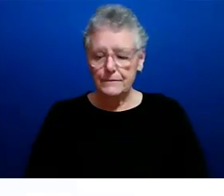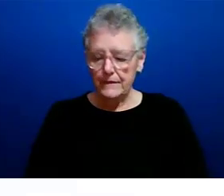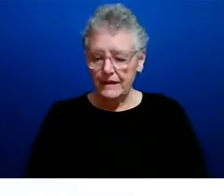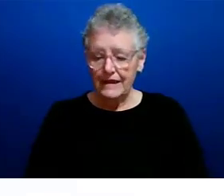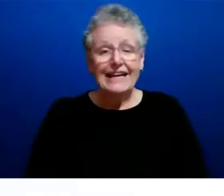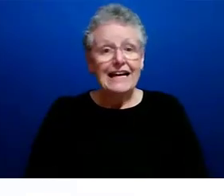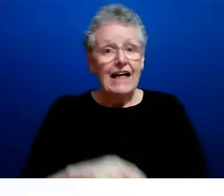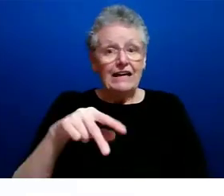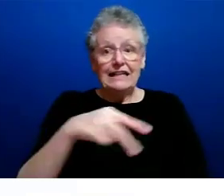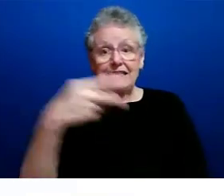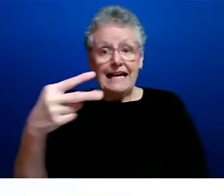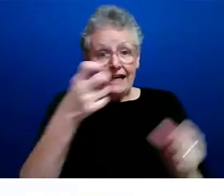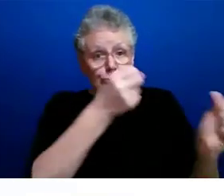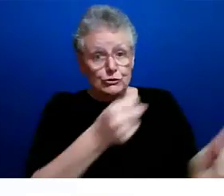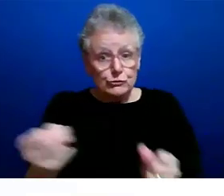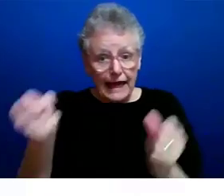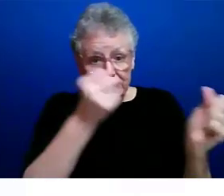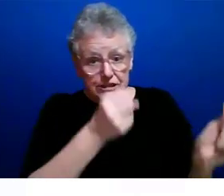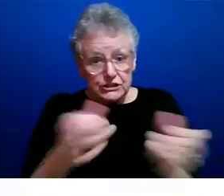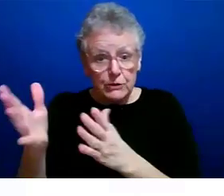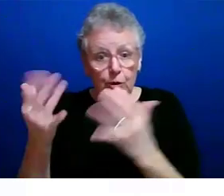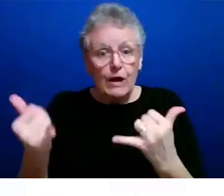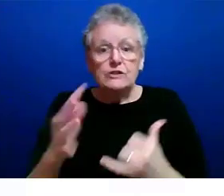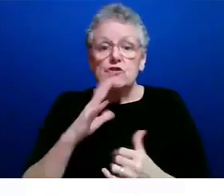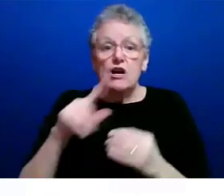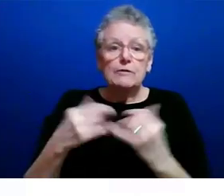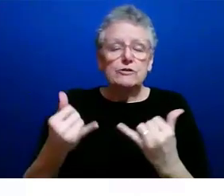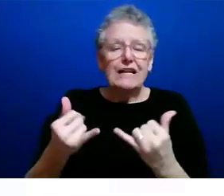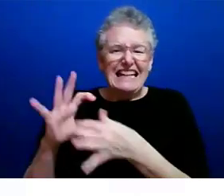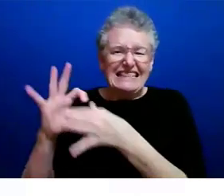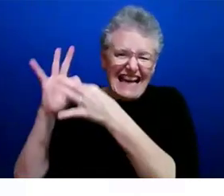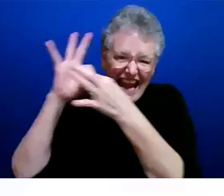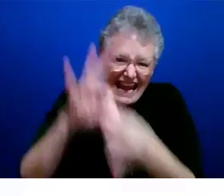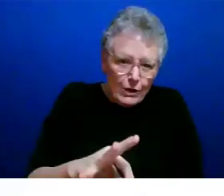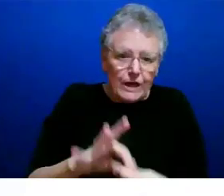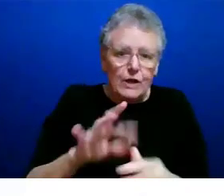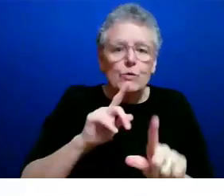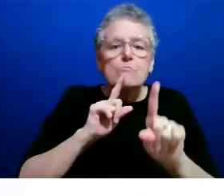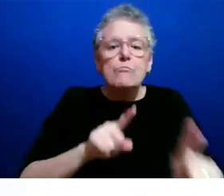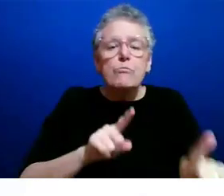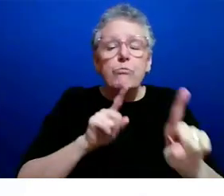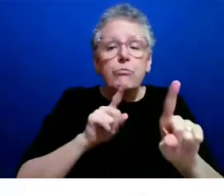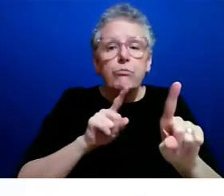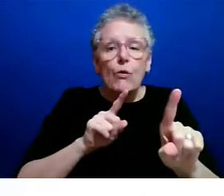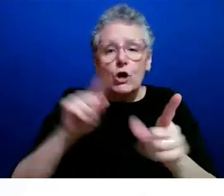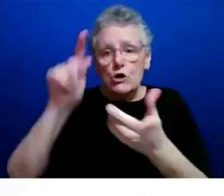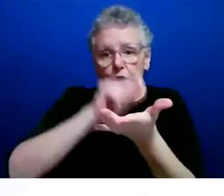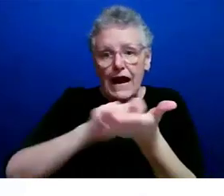The second strategy that we wanna talk about today is anchoring report writing to the purpose and decision making